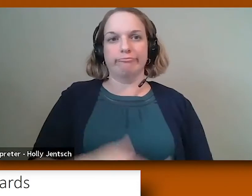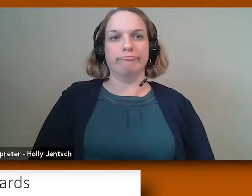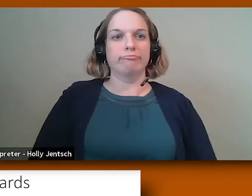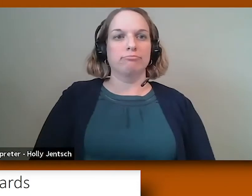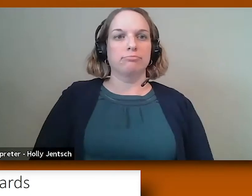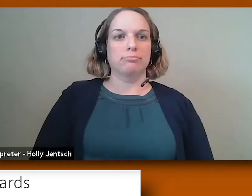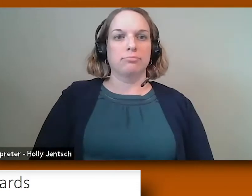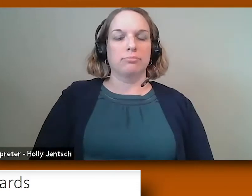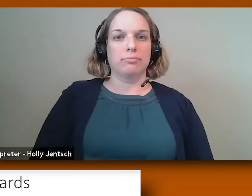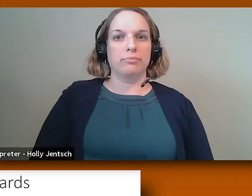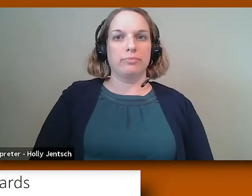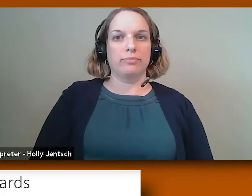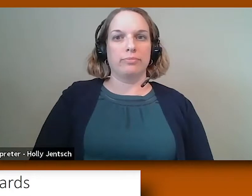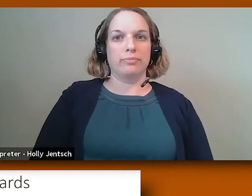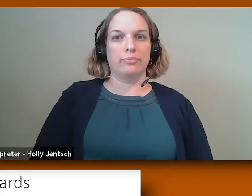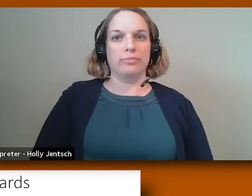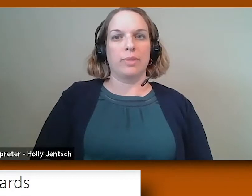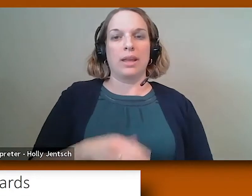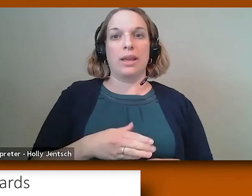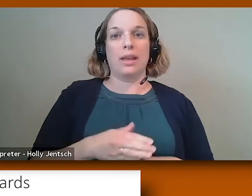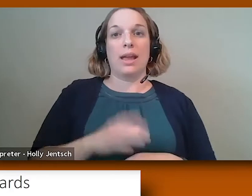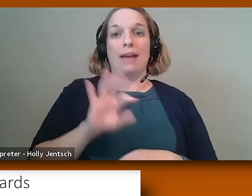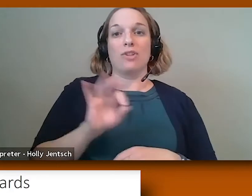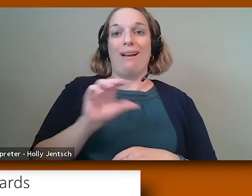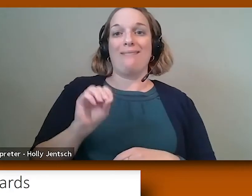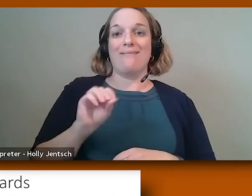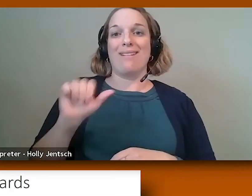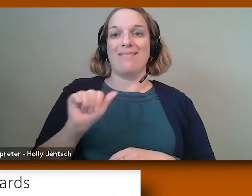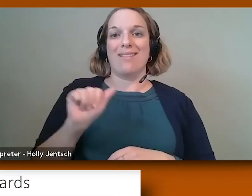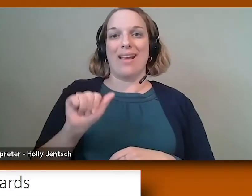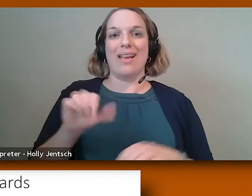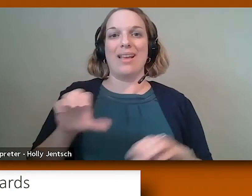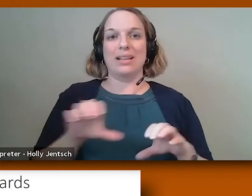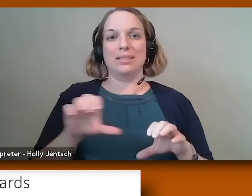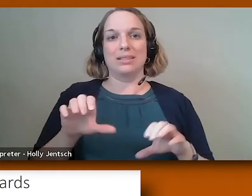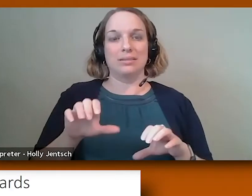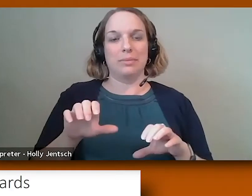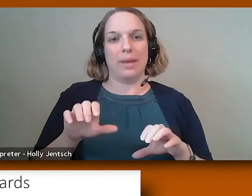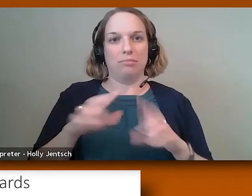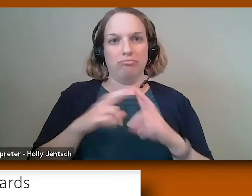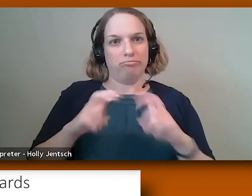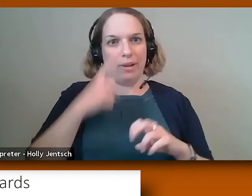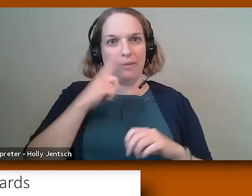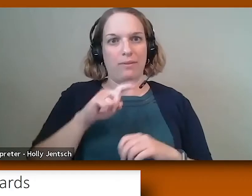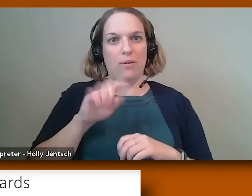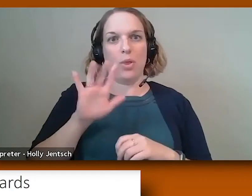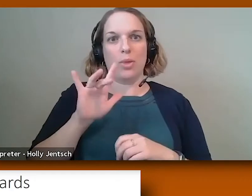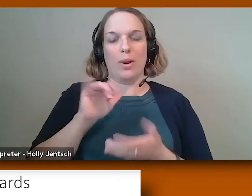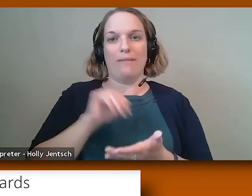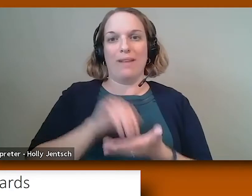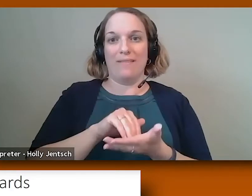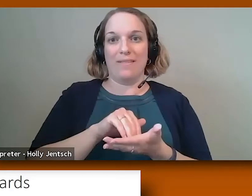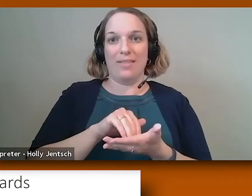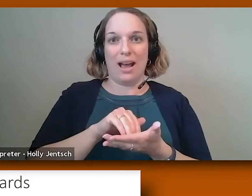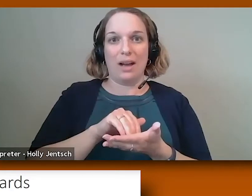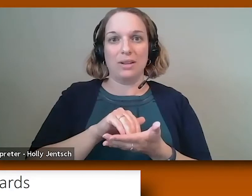After F&A has been charged on $25,000 of each subaward, no more indirect costs are charged.